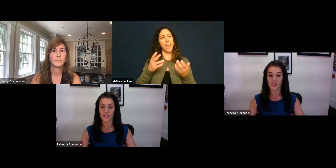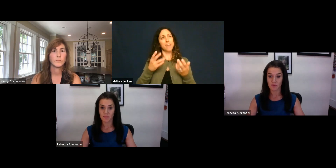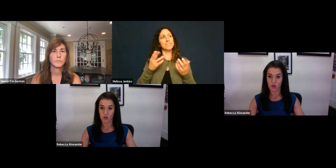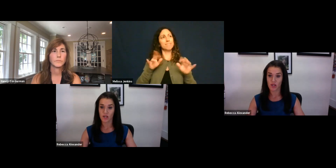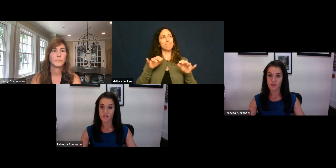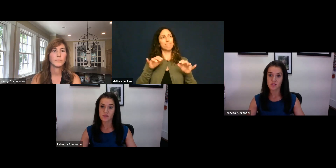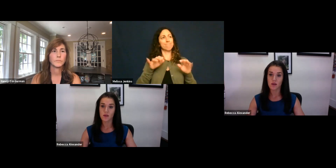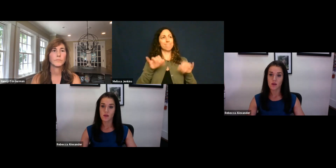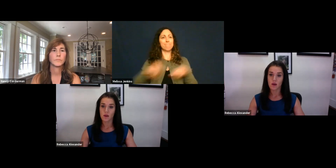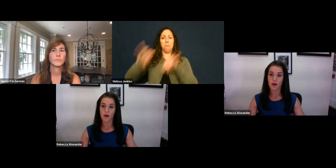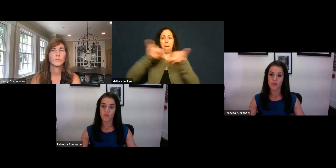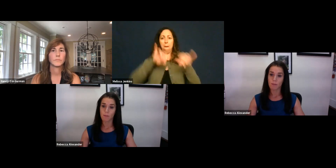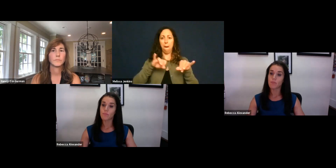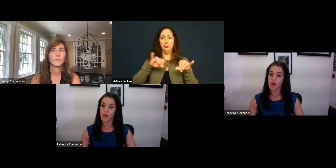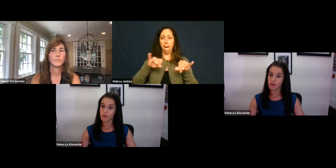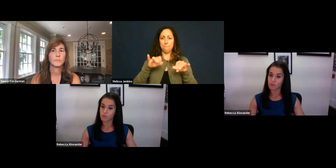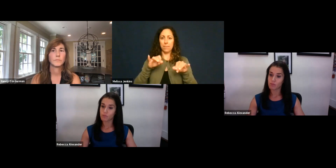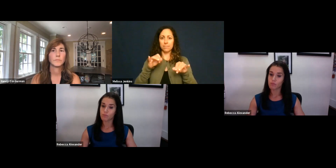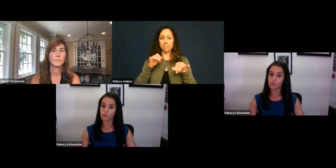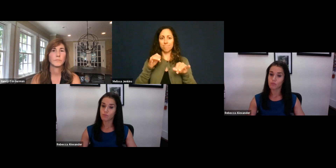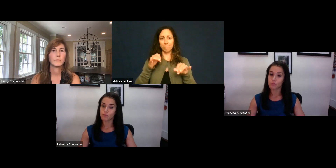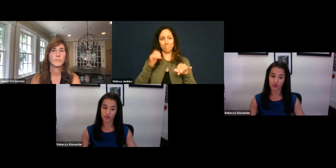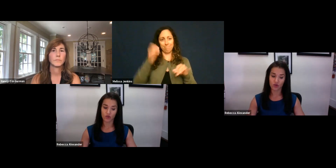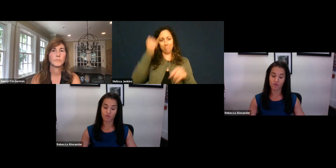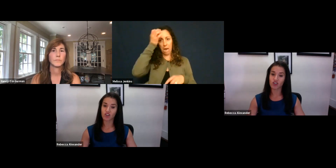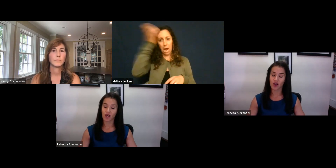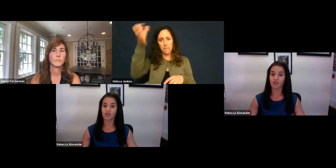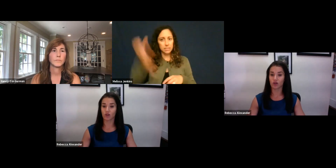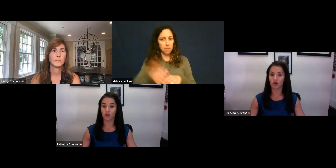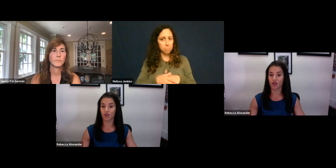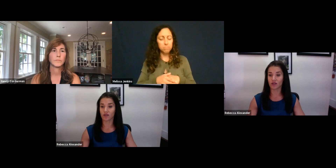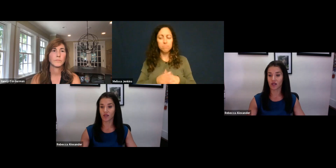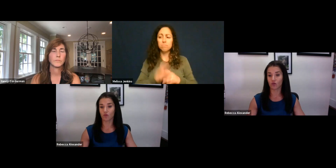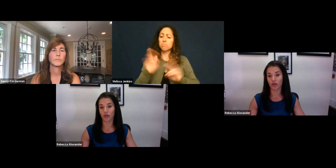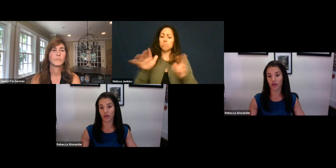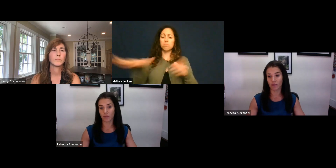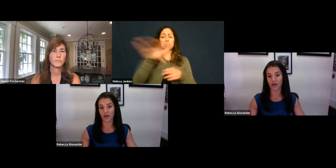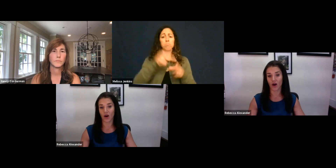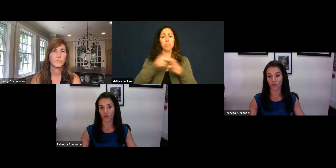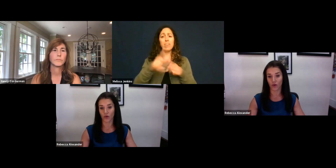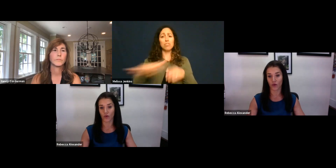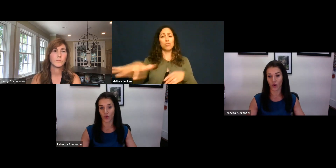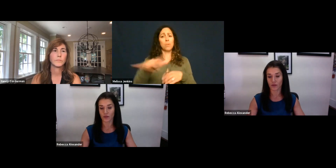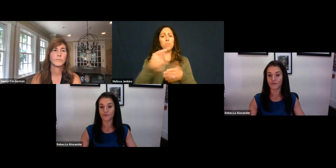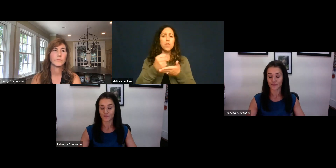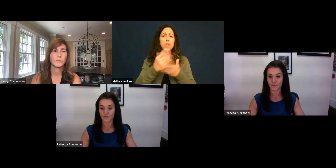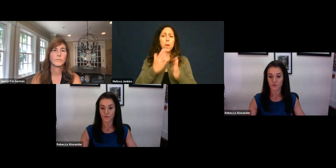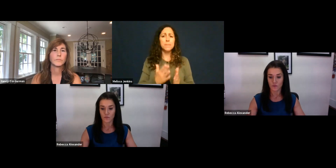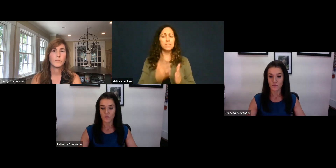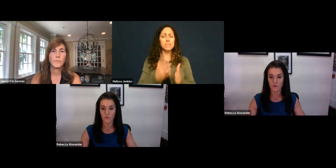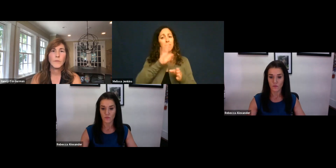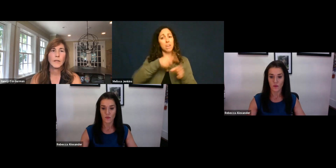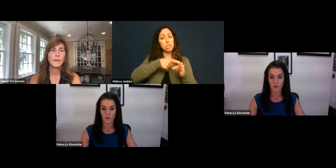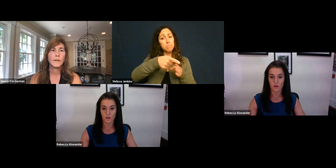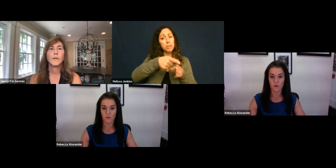experience, that professionals who specialize in grief and loss can really be helpful.